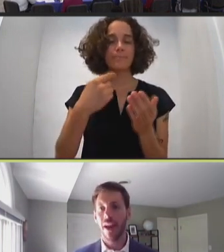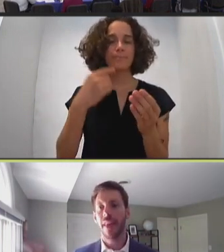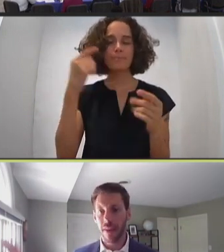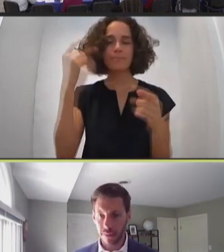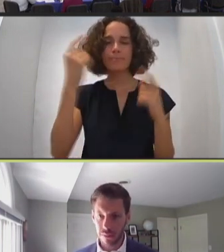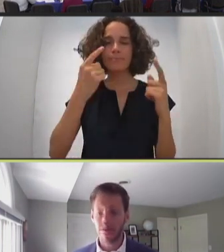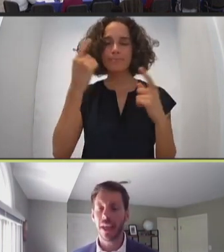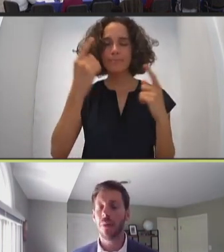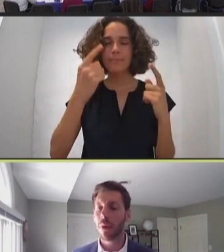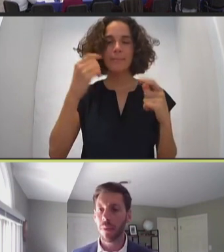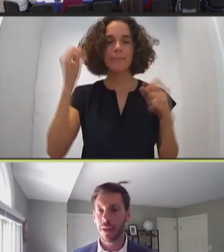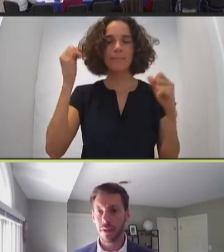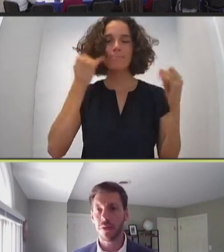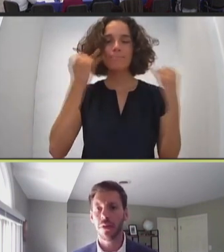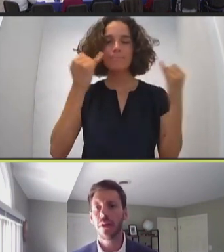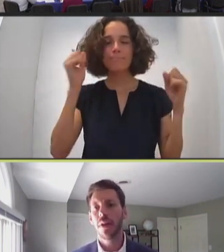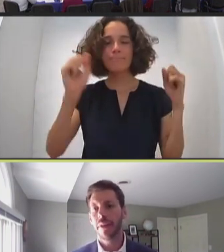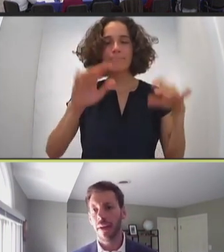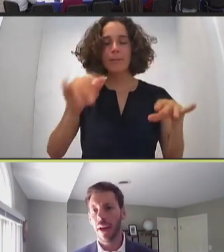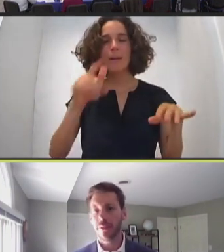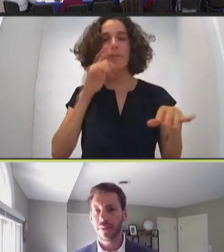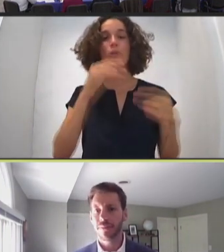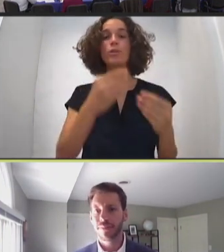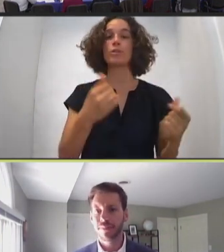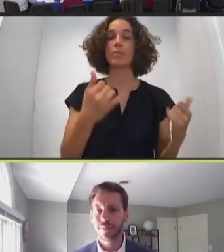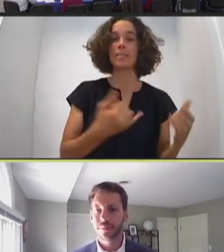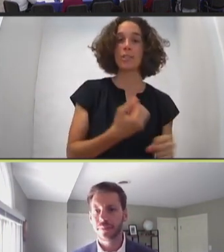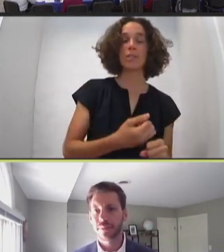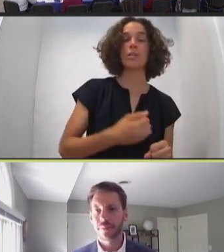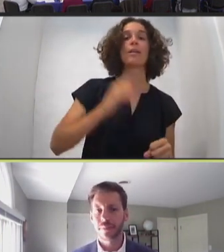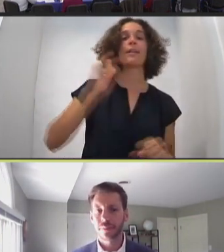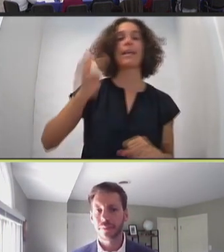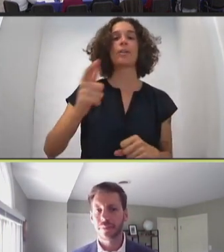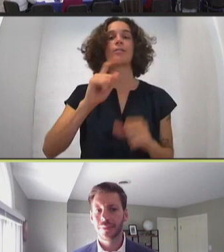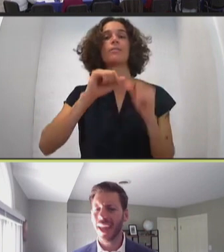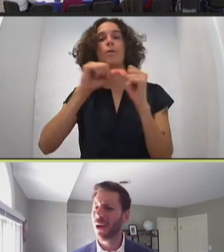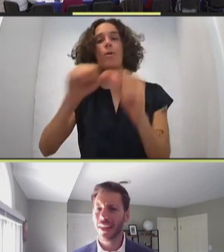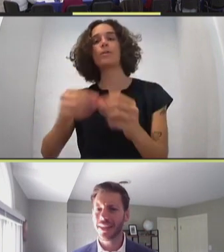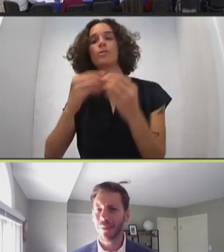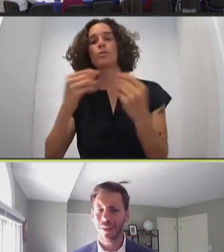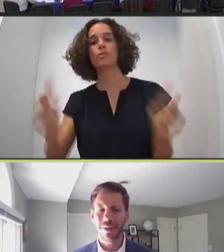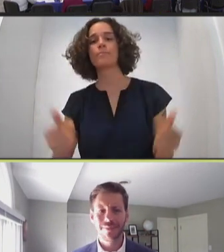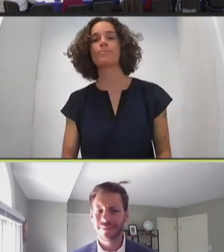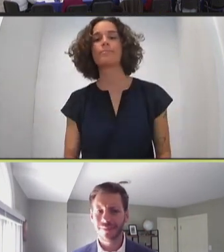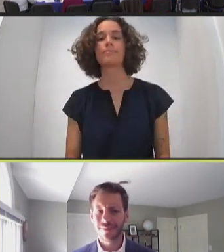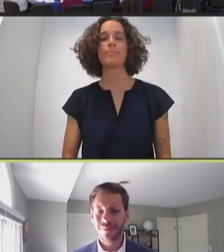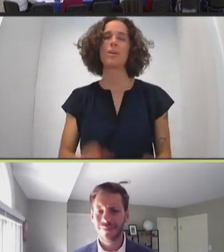and then making a permanent solution thereafter. I hope that's helpful.